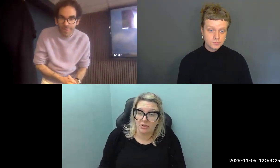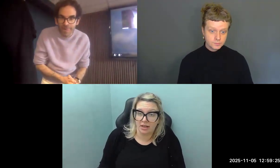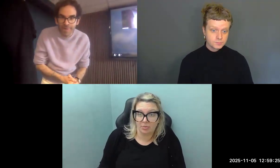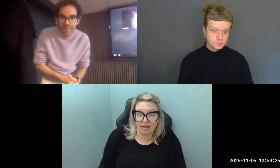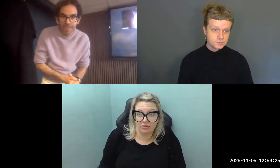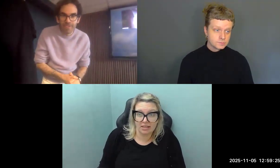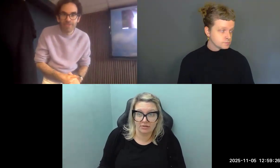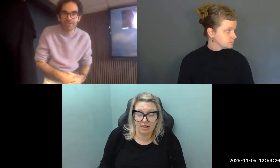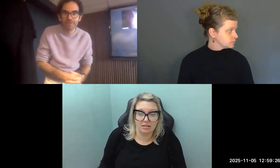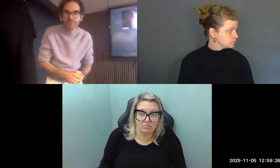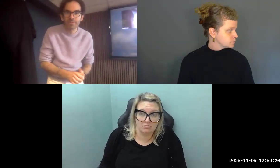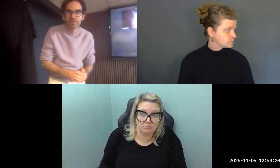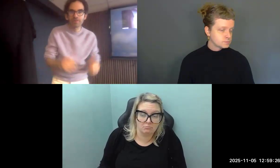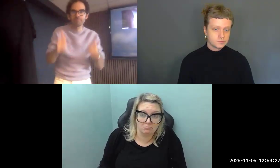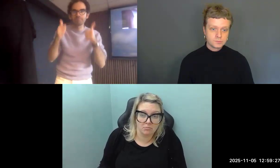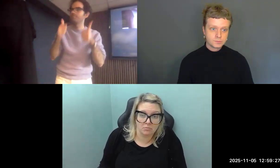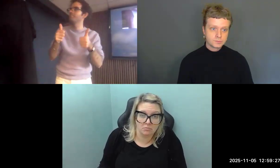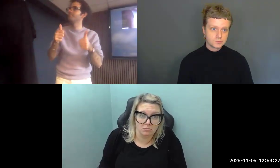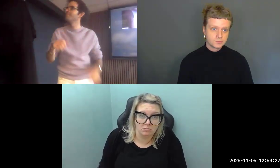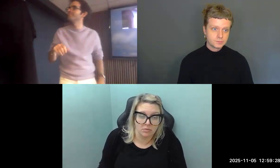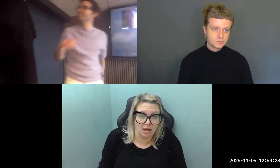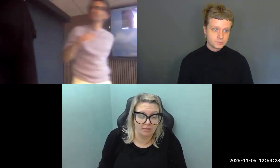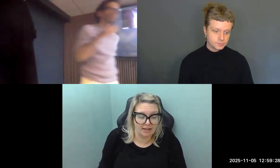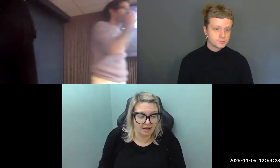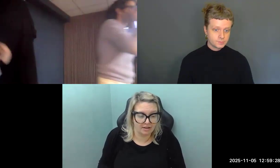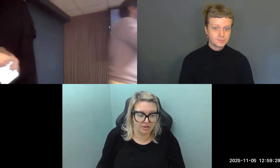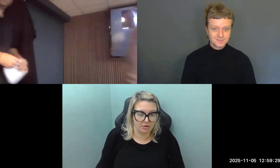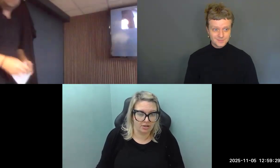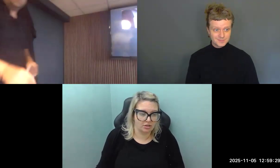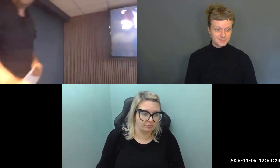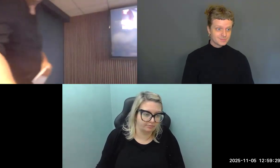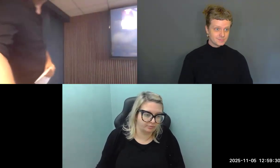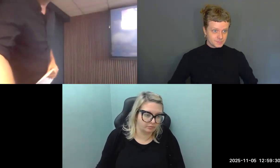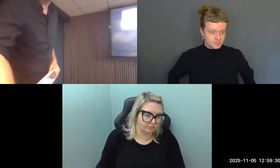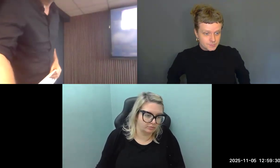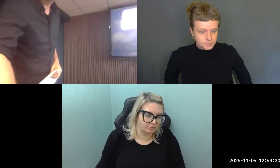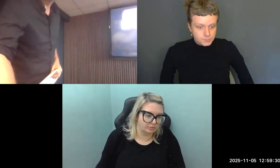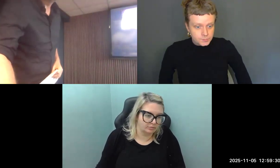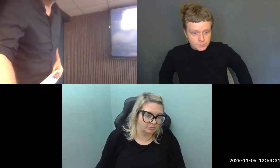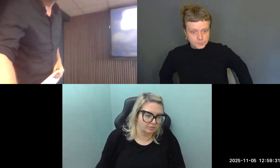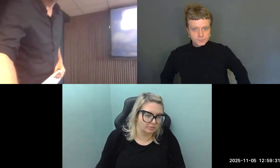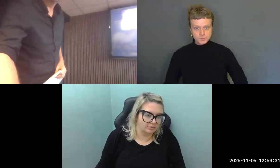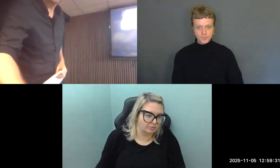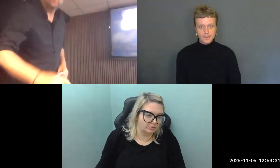So that could be another reason for that. Hopefully that answers your question.